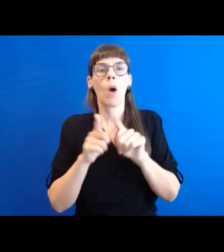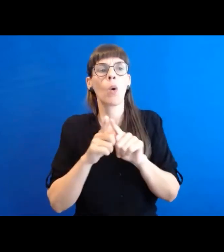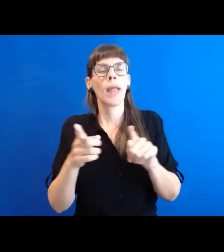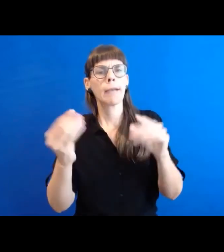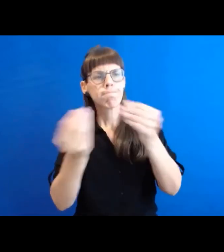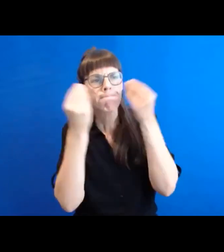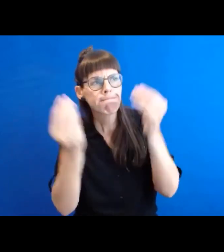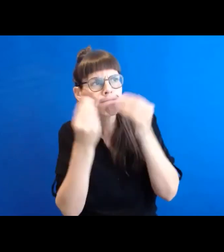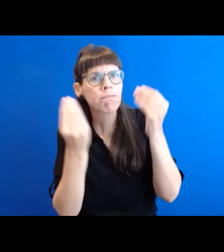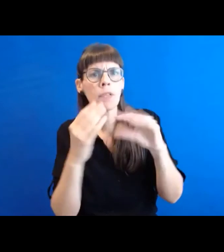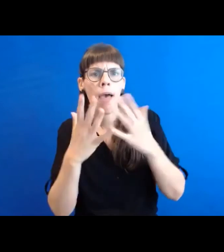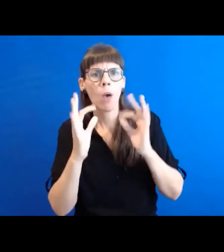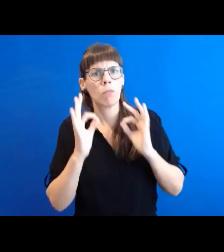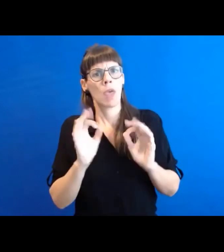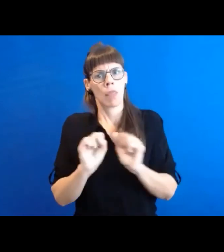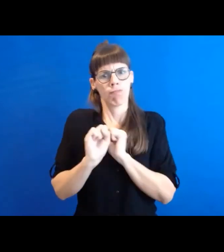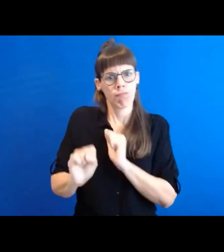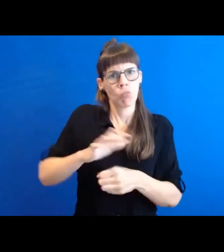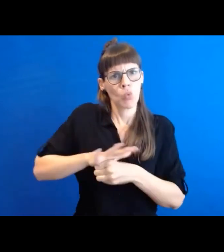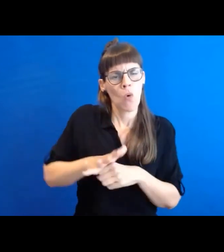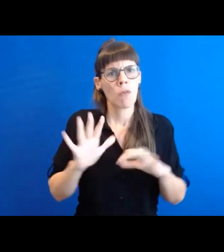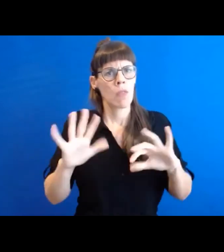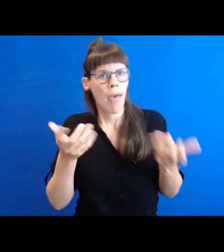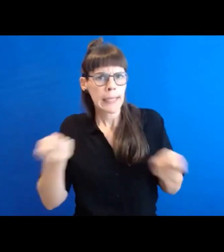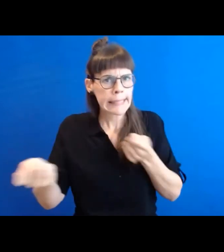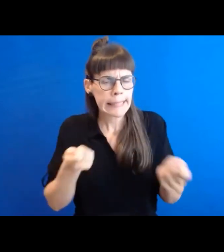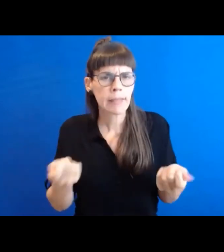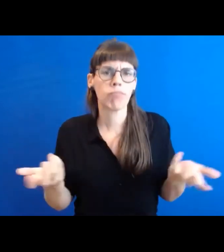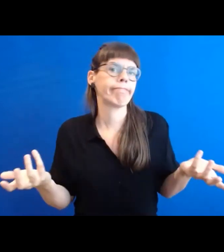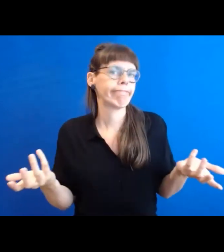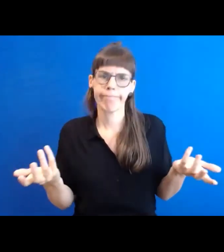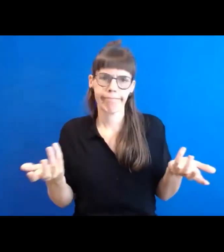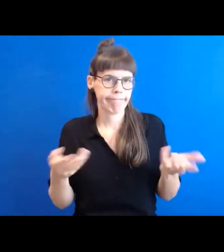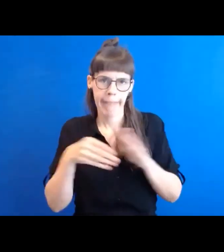s, distribution kits or to participate